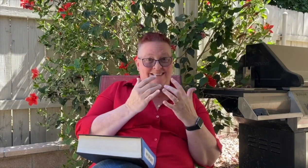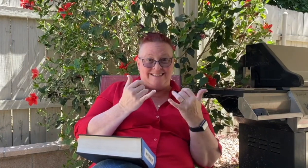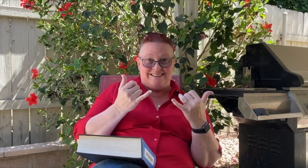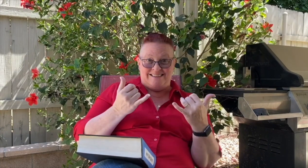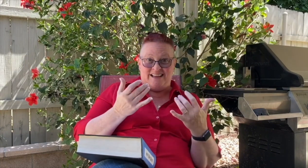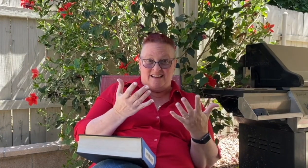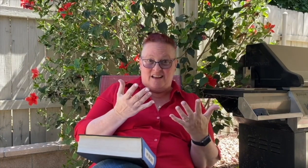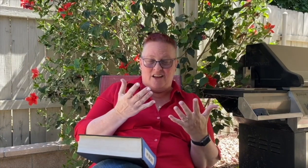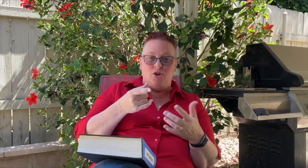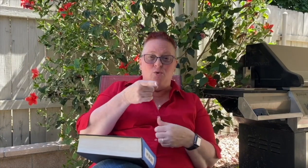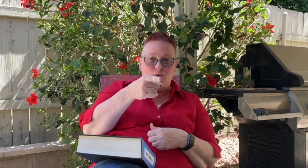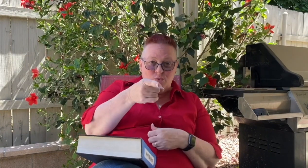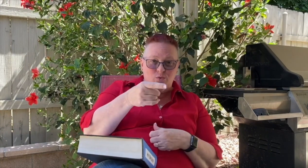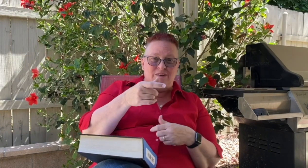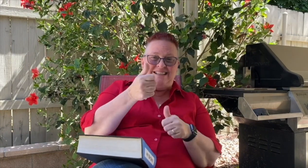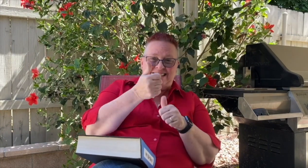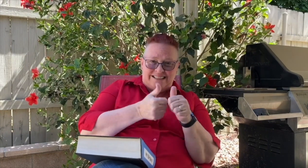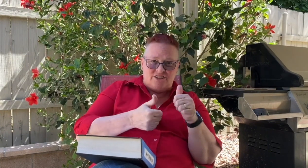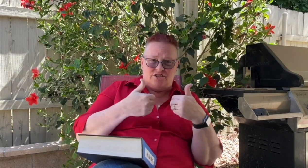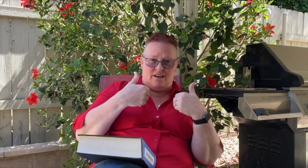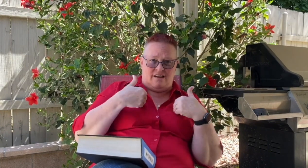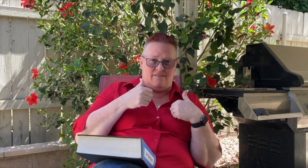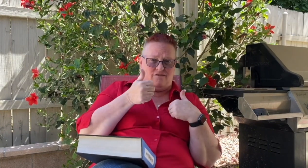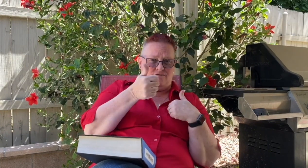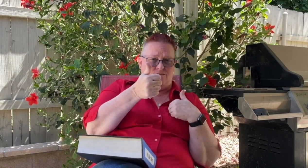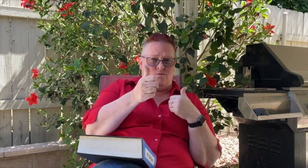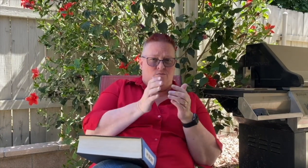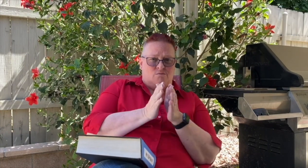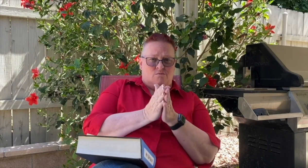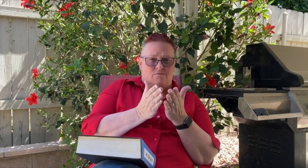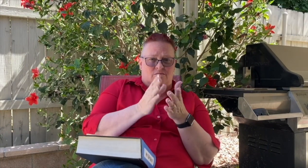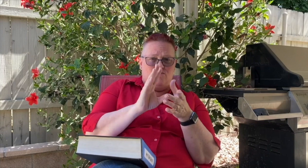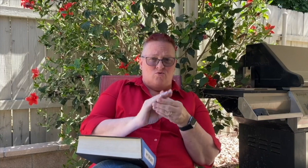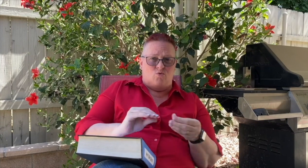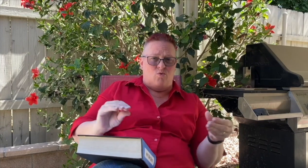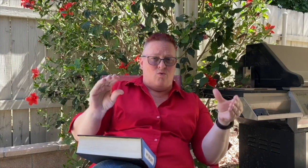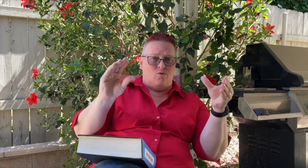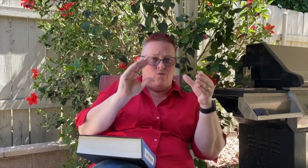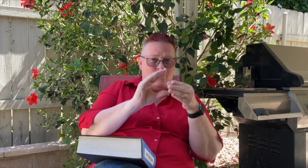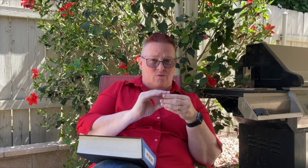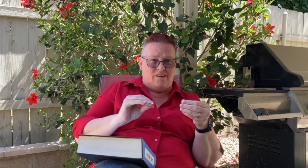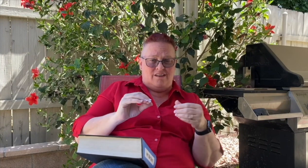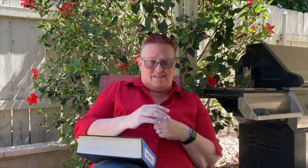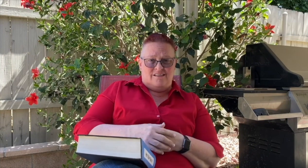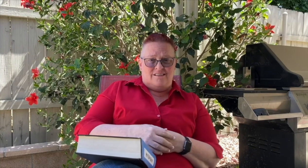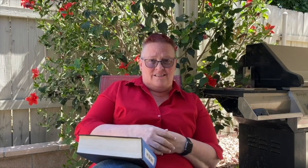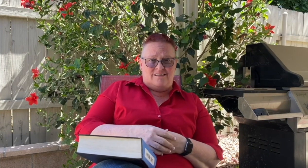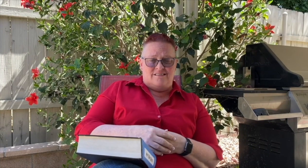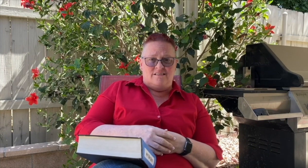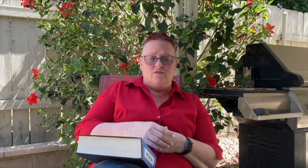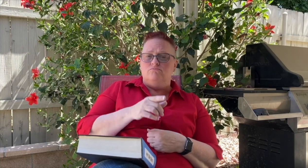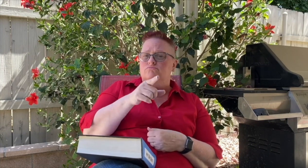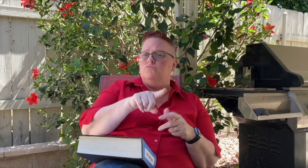I put in a few chapters and now. You each have your own book, your own story to tell.